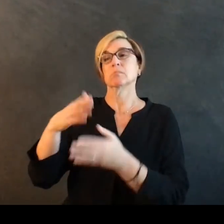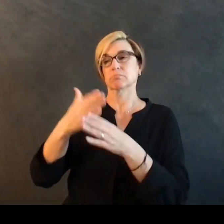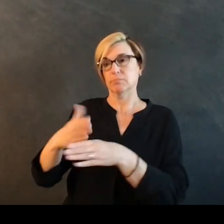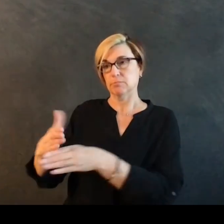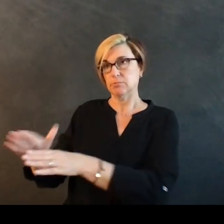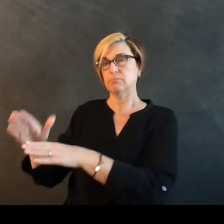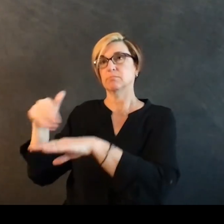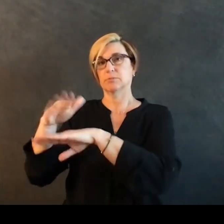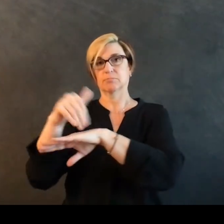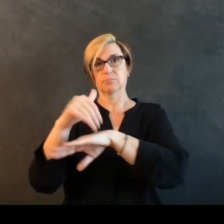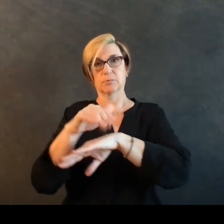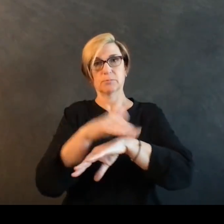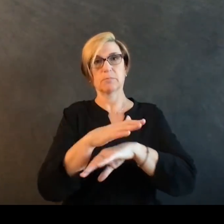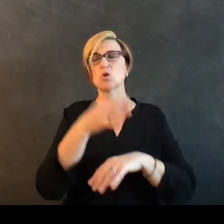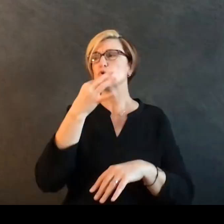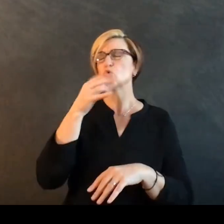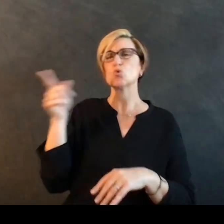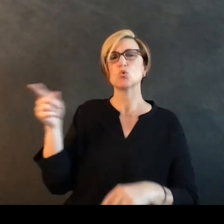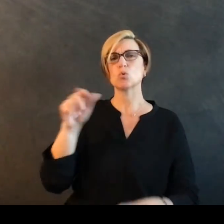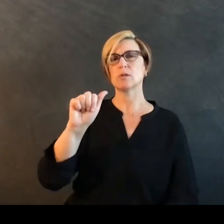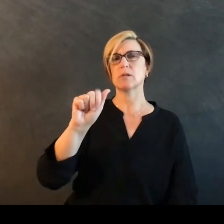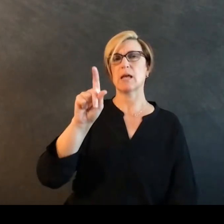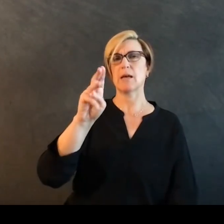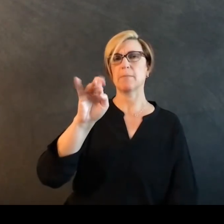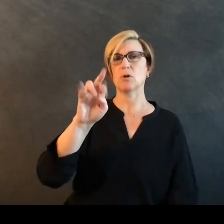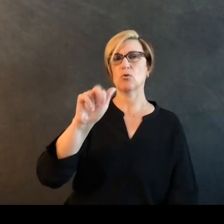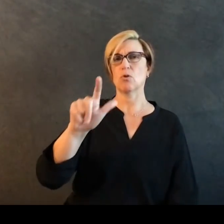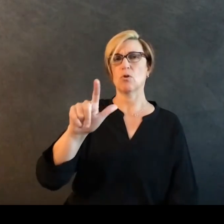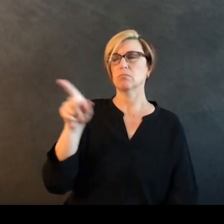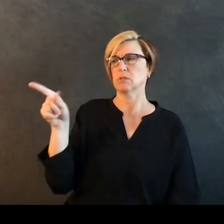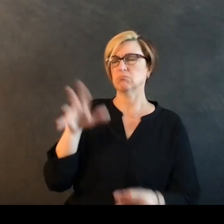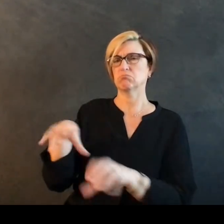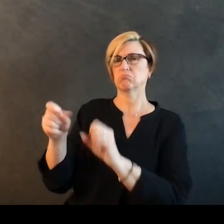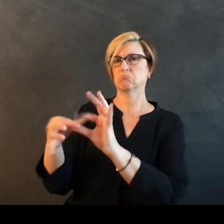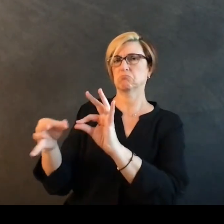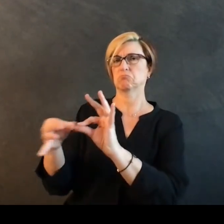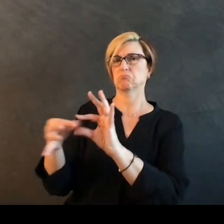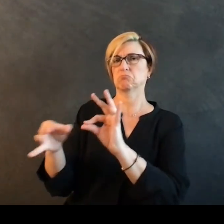pelagic about the extraordinary progress that we have made in deploying not just